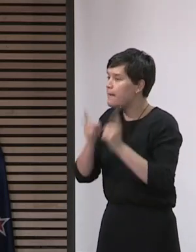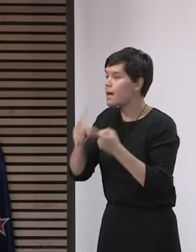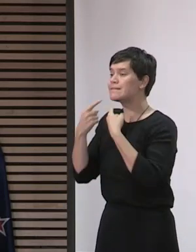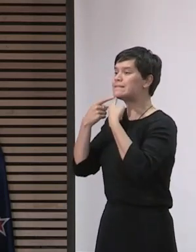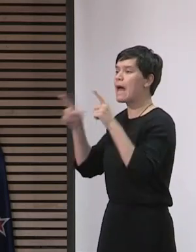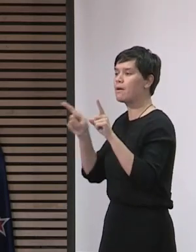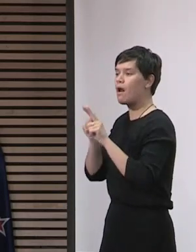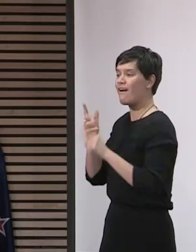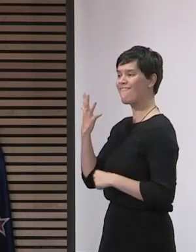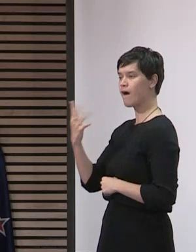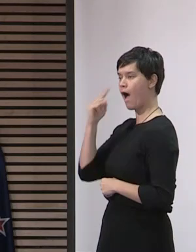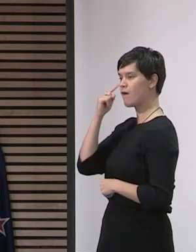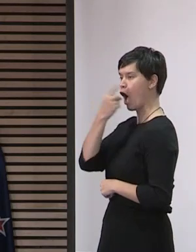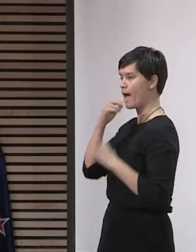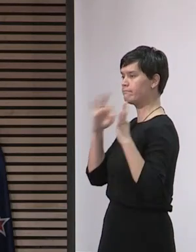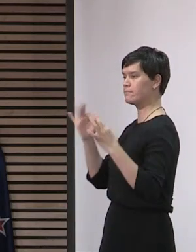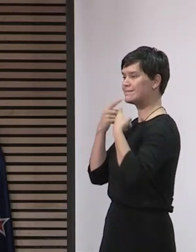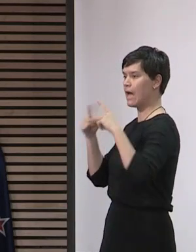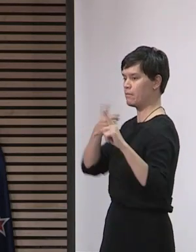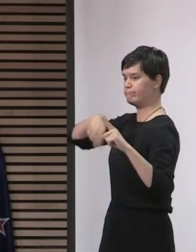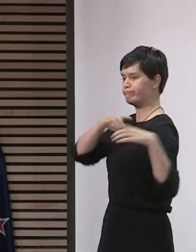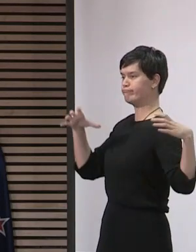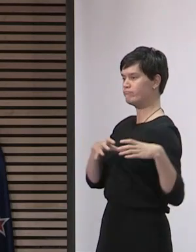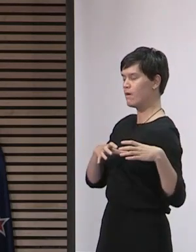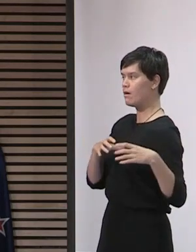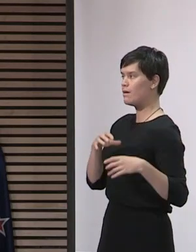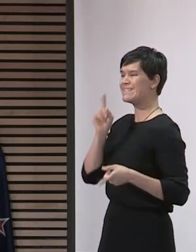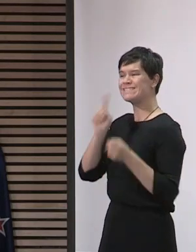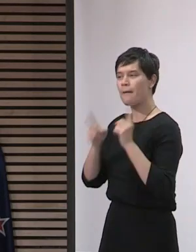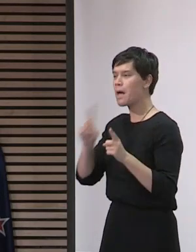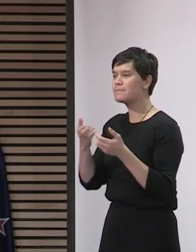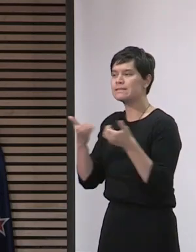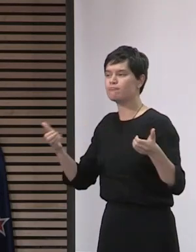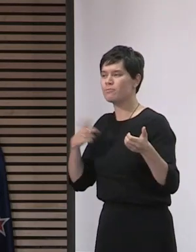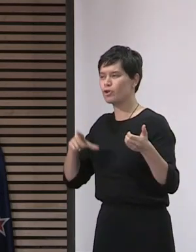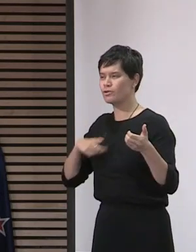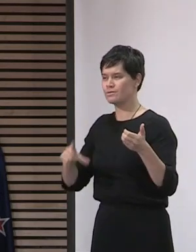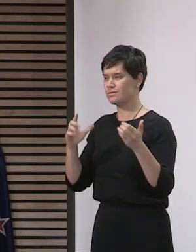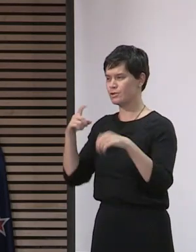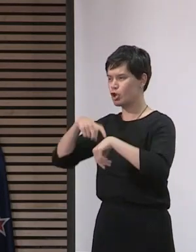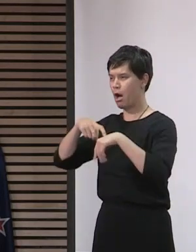everything is always done under that Five Eyes banner. Sometimes it will merely be a